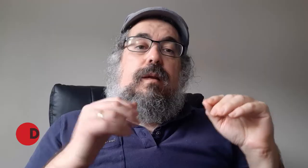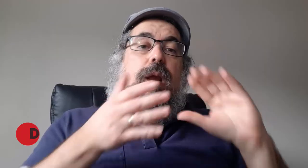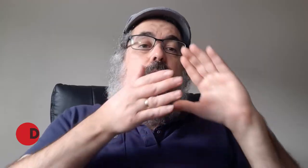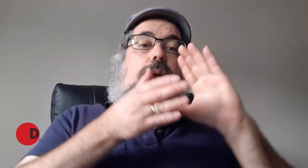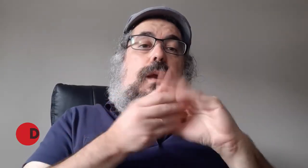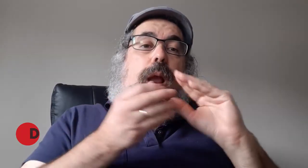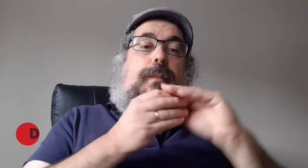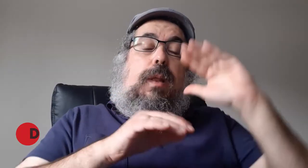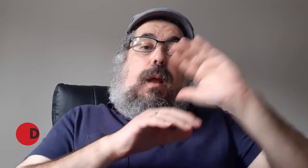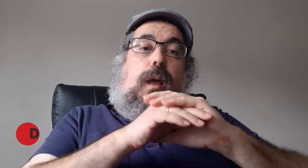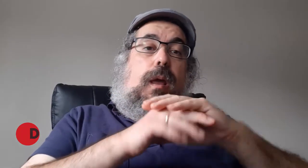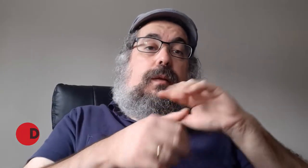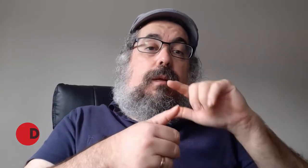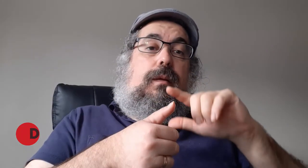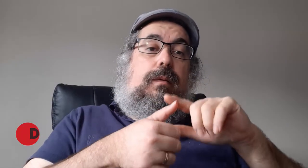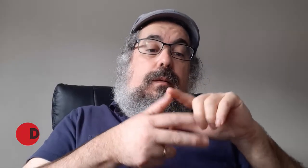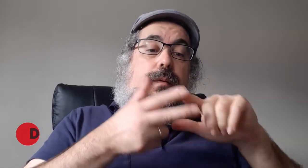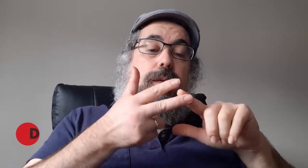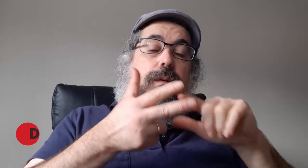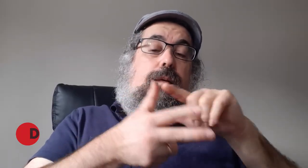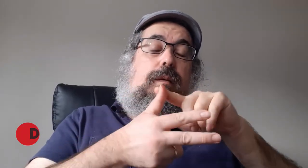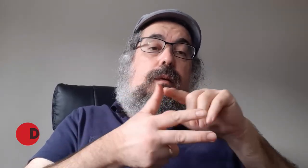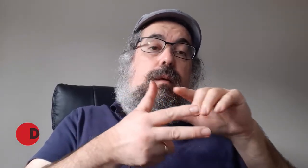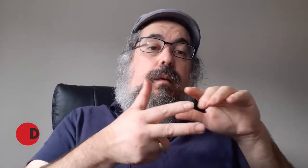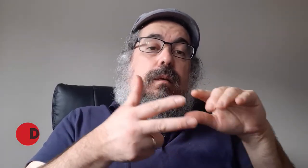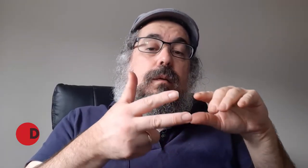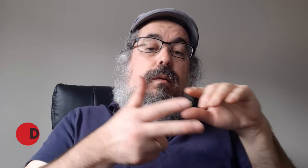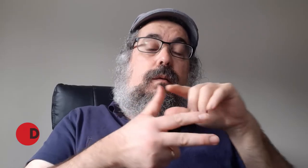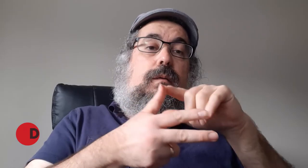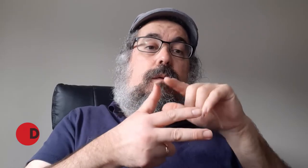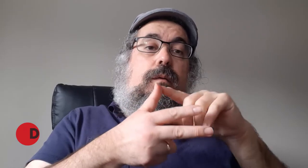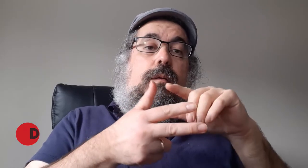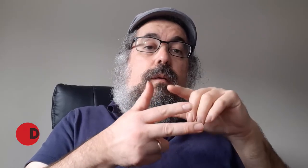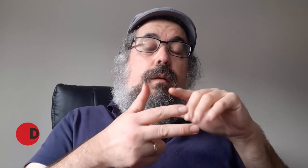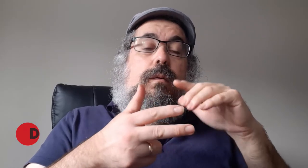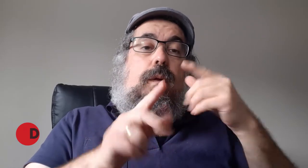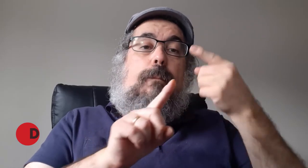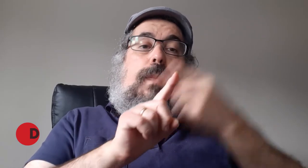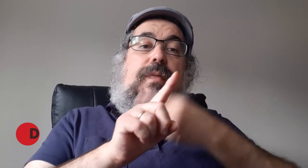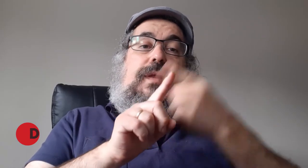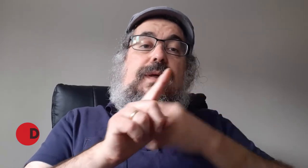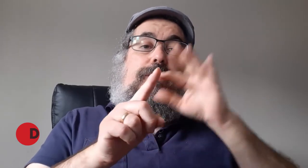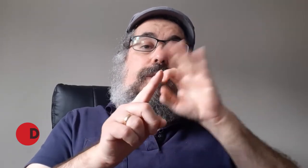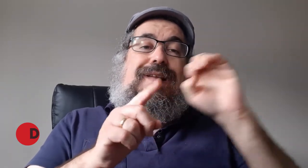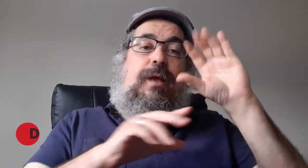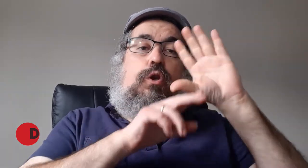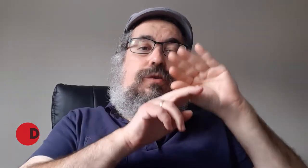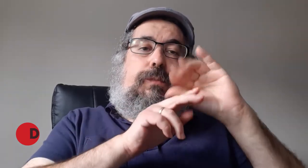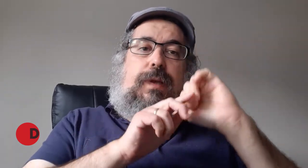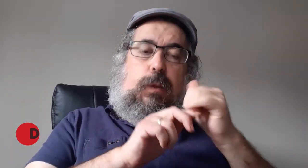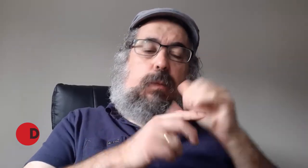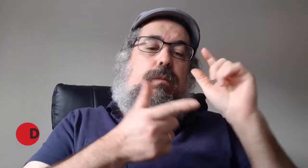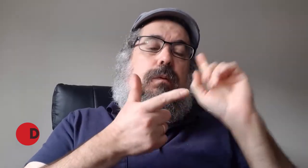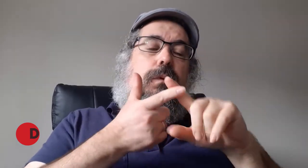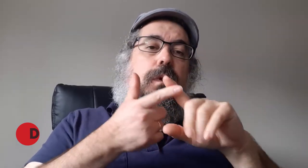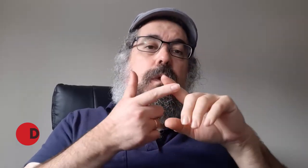Comments on the three areas covered monthly fee reductions,